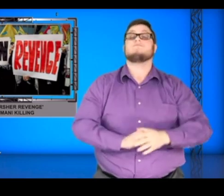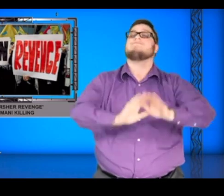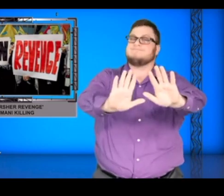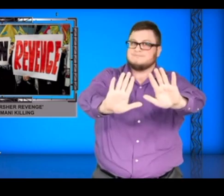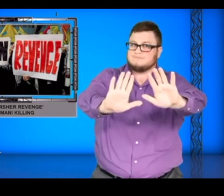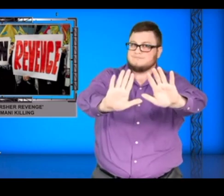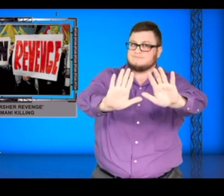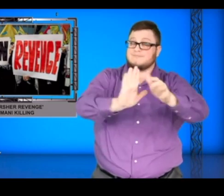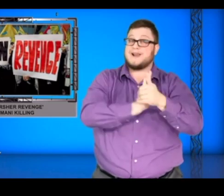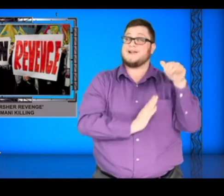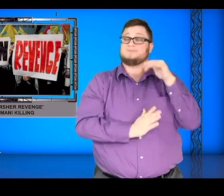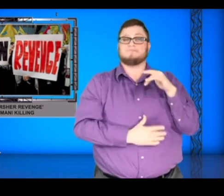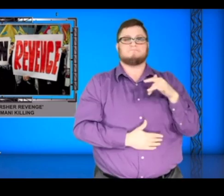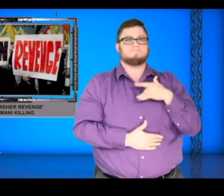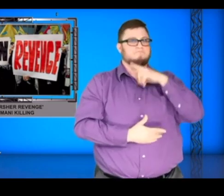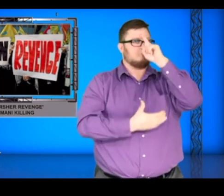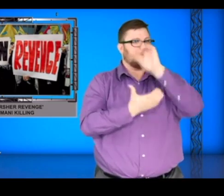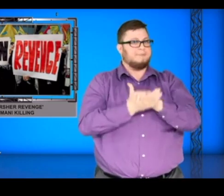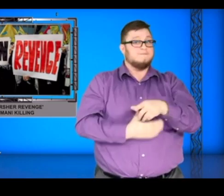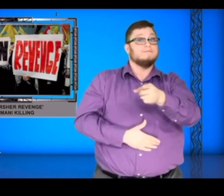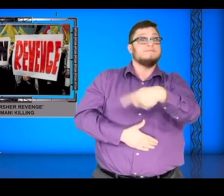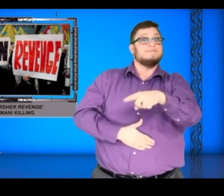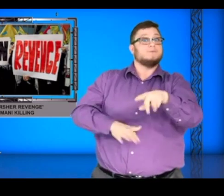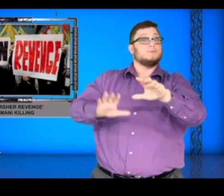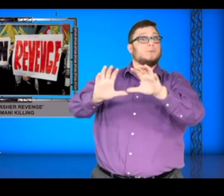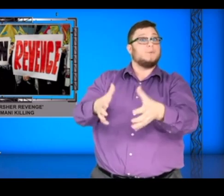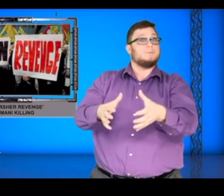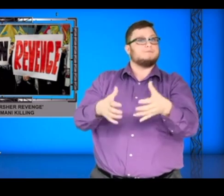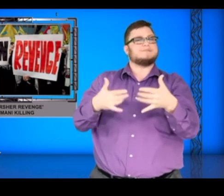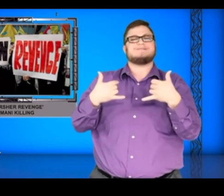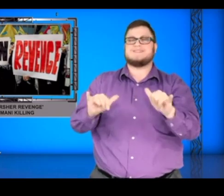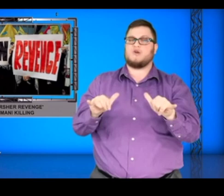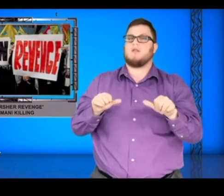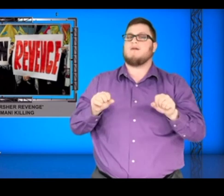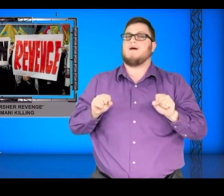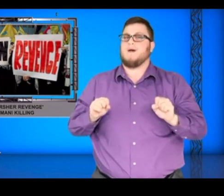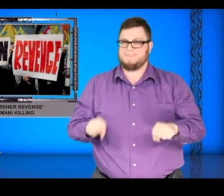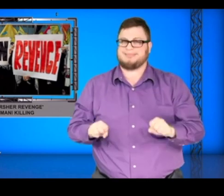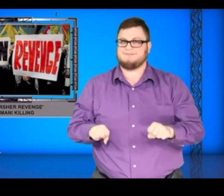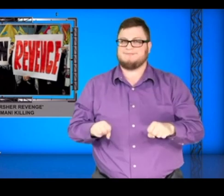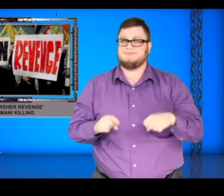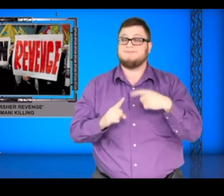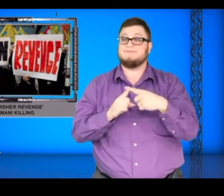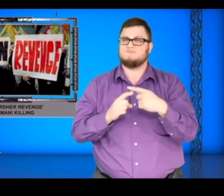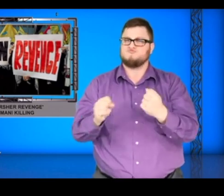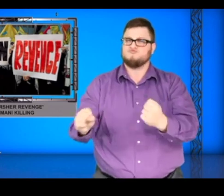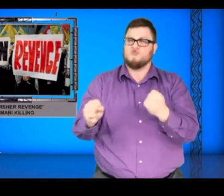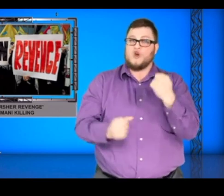However experts believe those groups still have enough capability and now certainly a